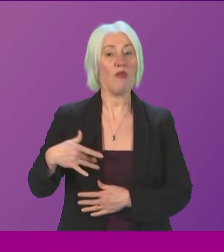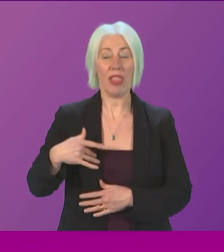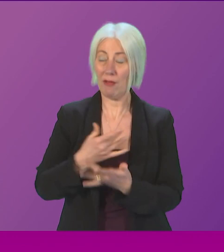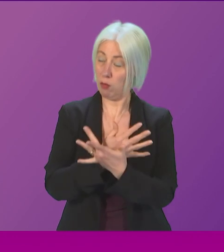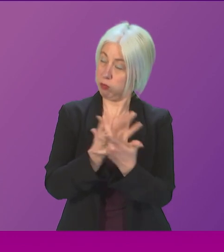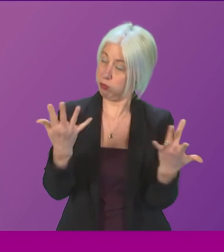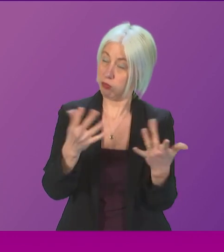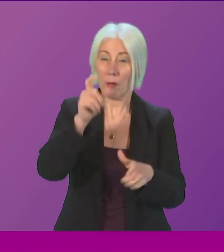across the country.